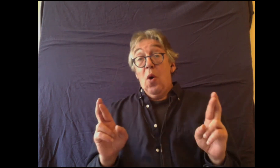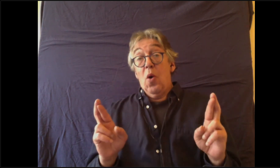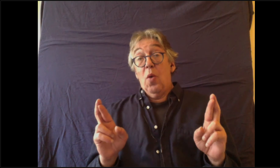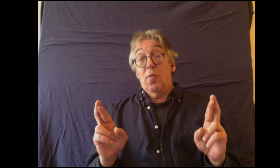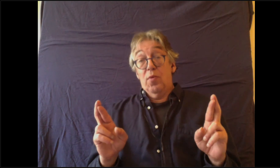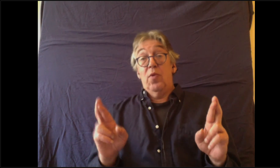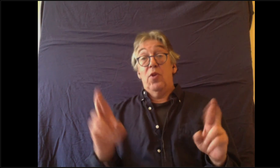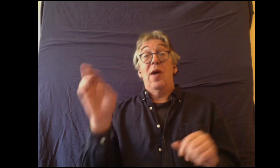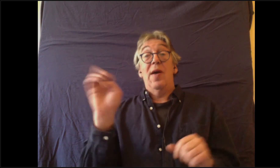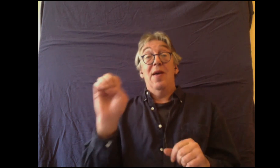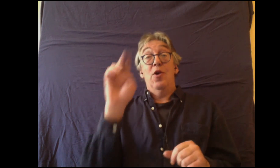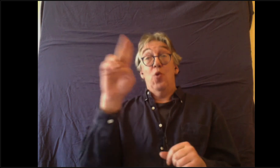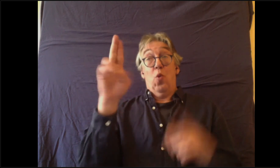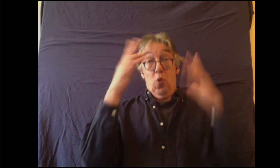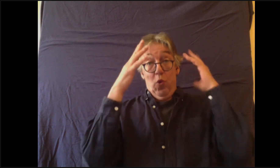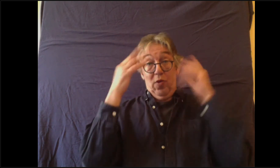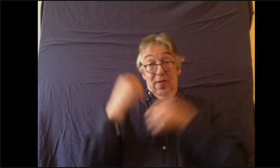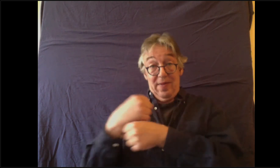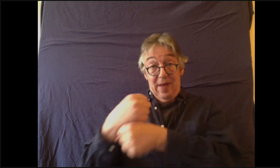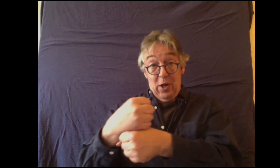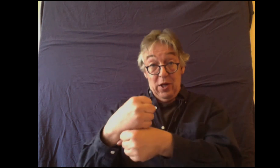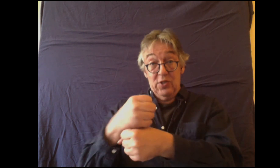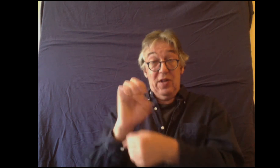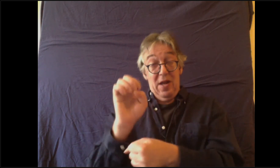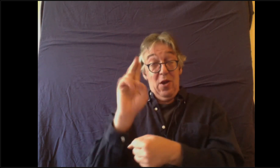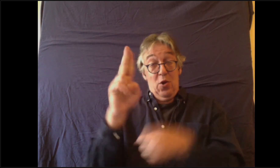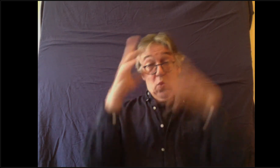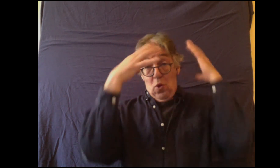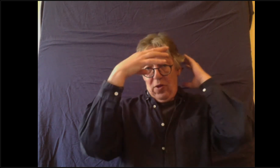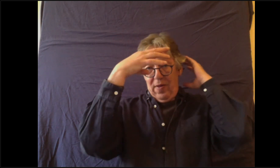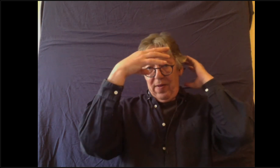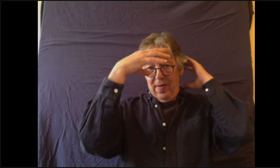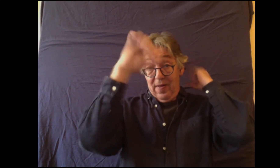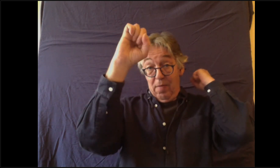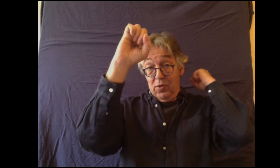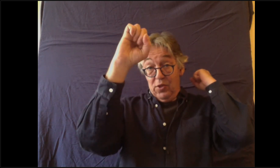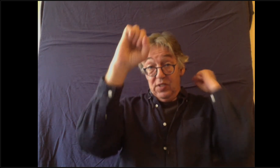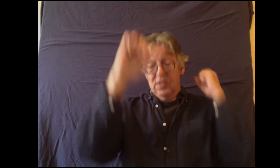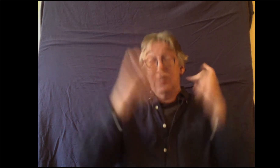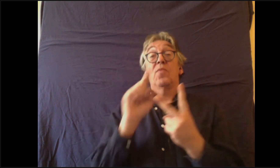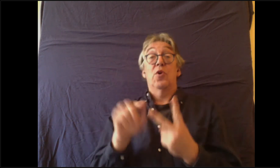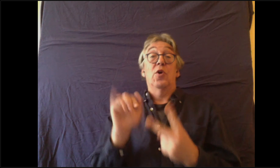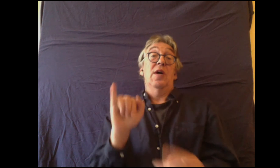This is part of EDF's international cooperation strategy.